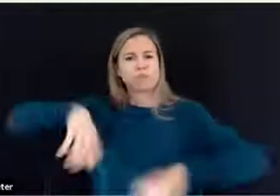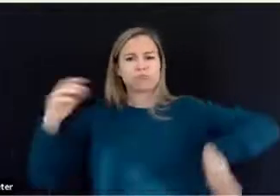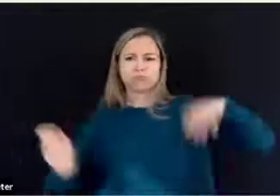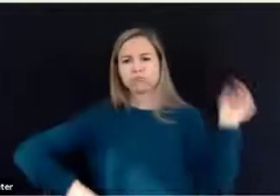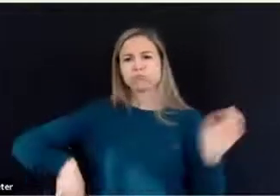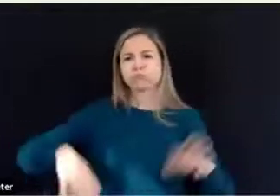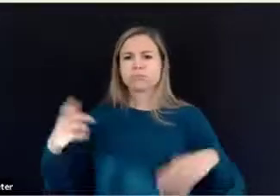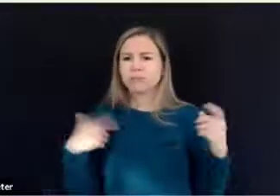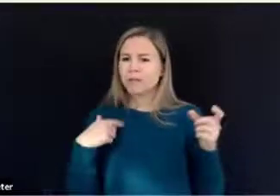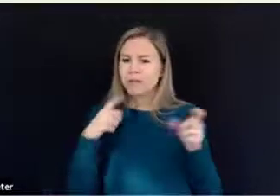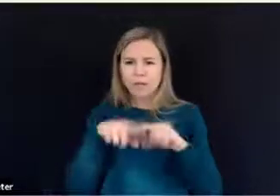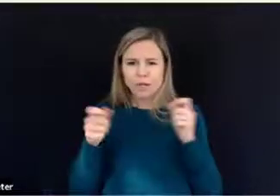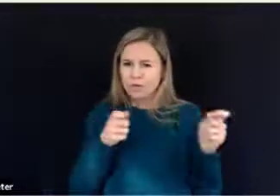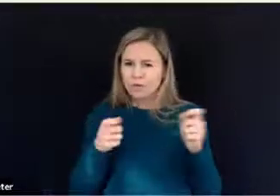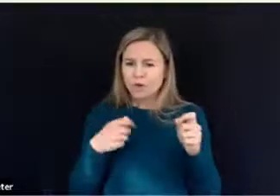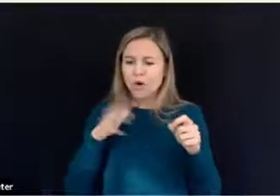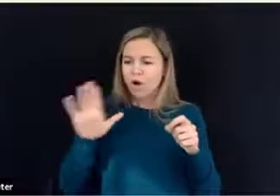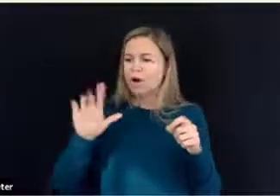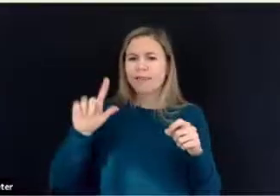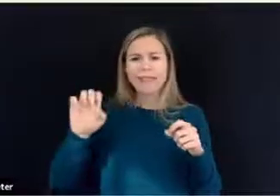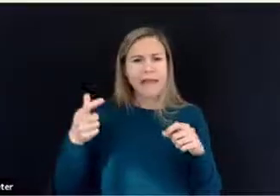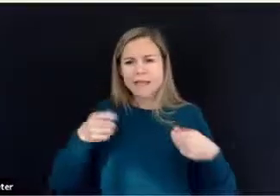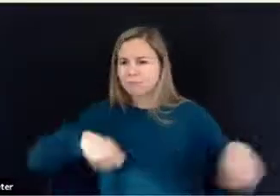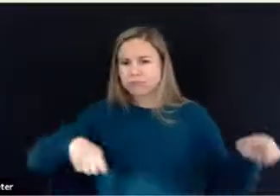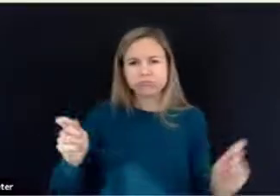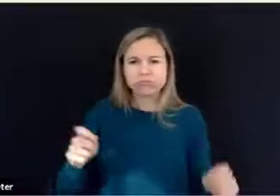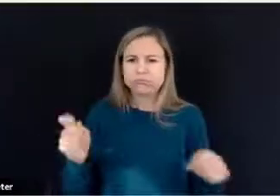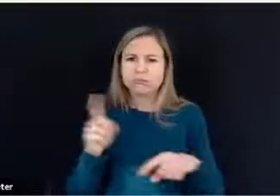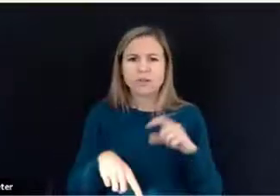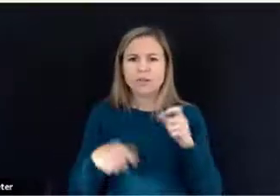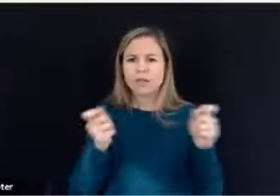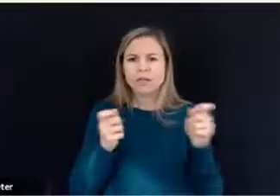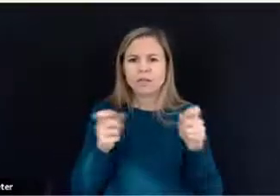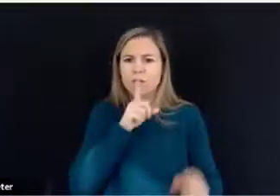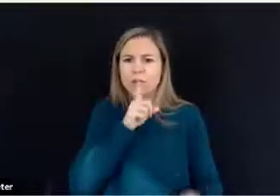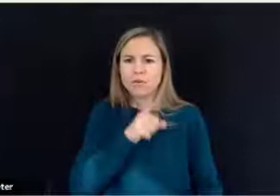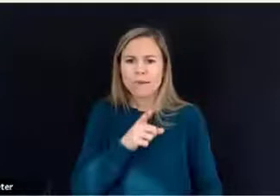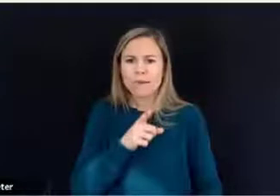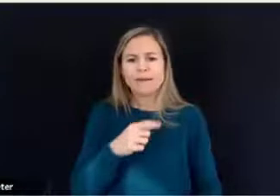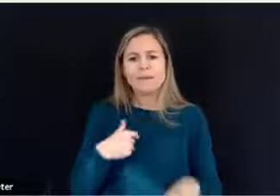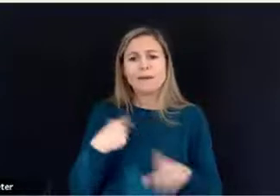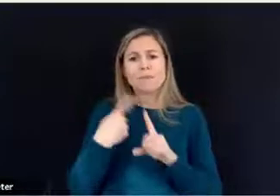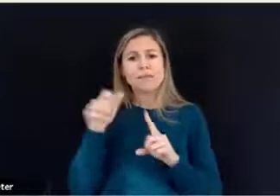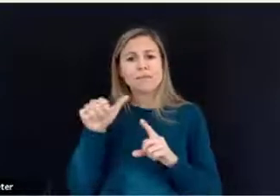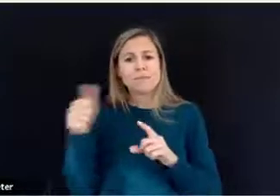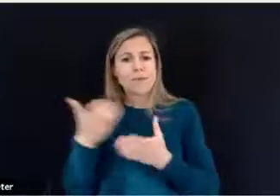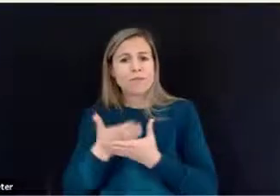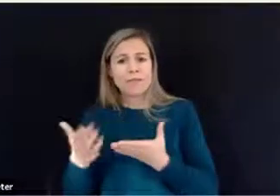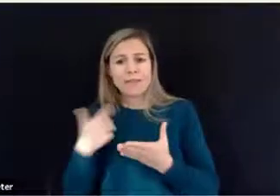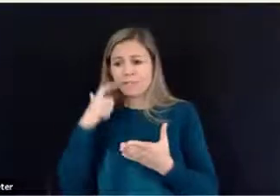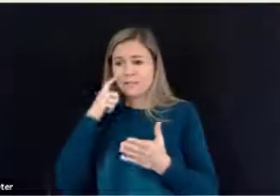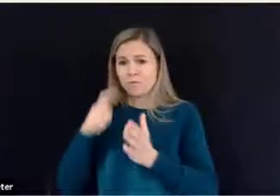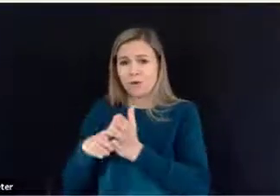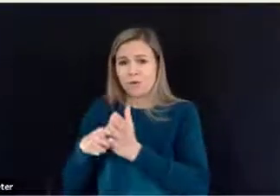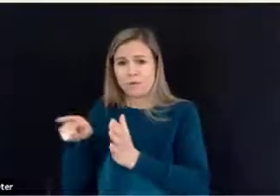and her legs were everywhere. And then, you know, some other things that we noticed,